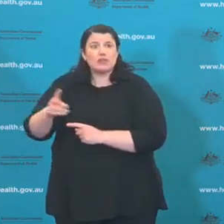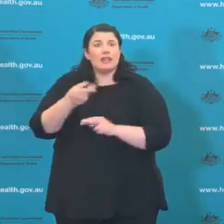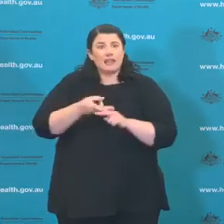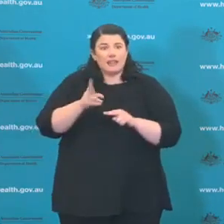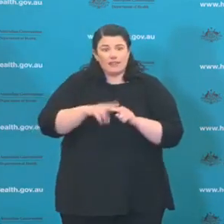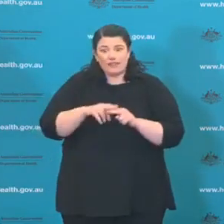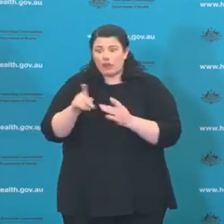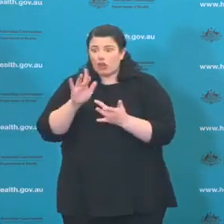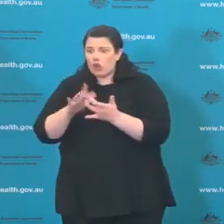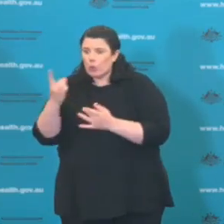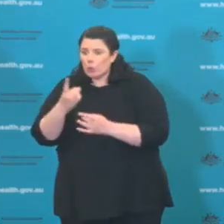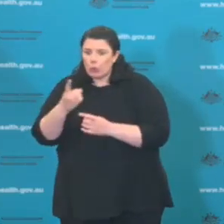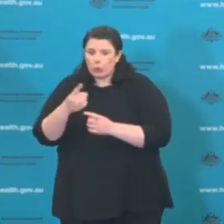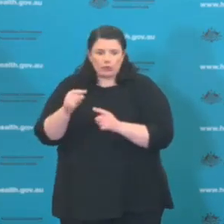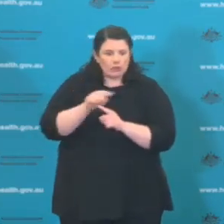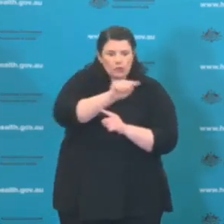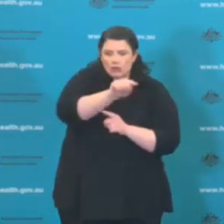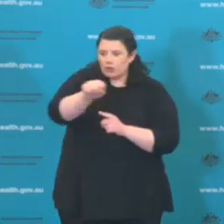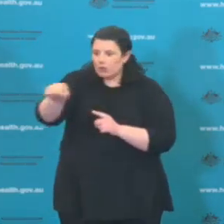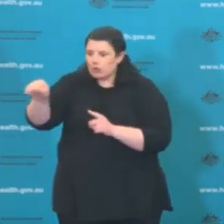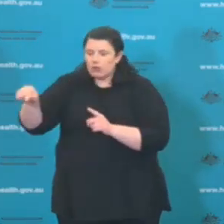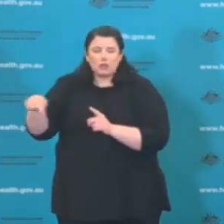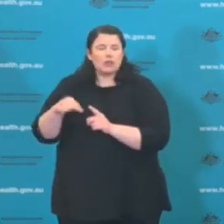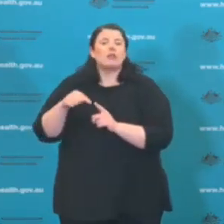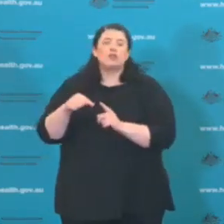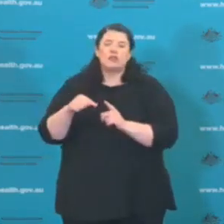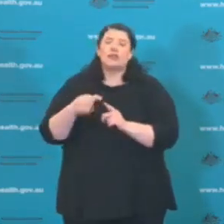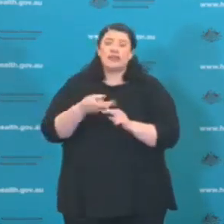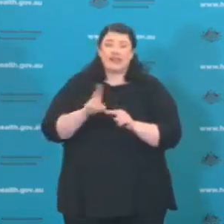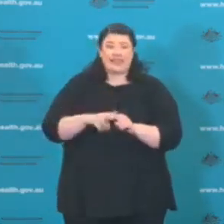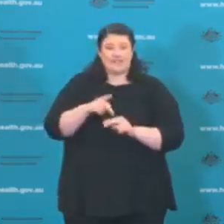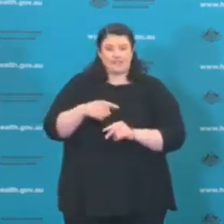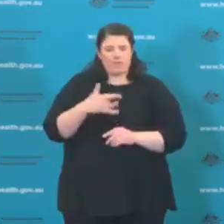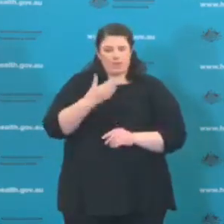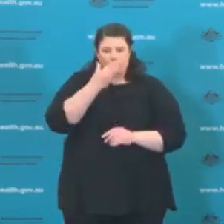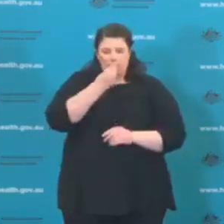symptoms, to quickly get tested and therefore we can then get in contact